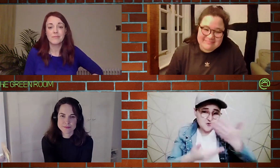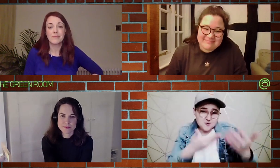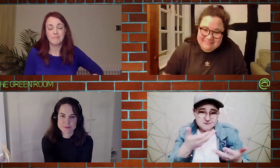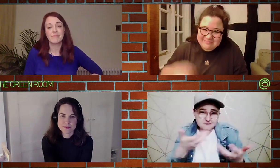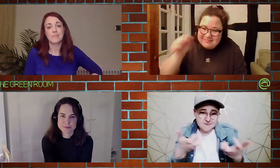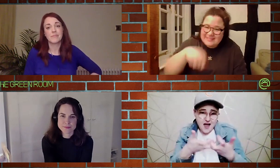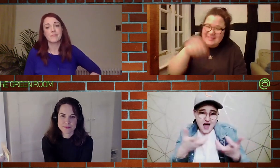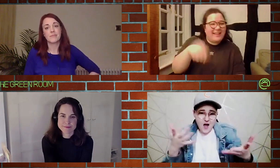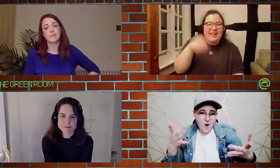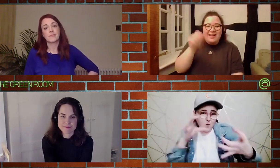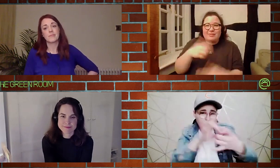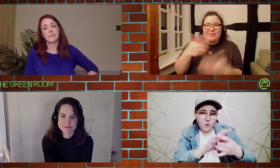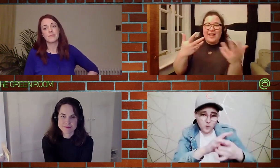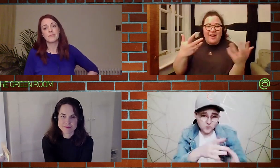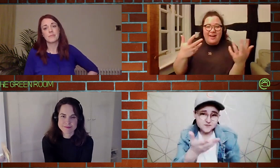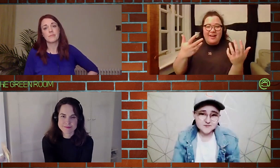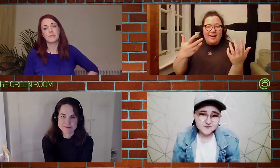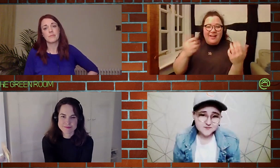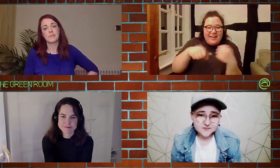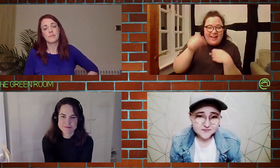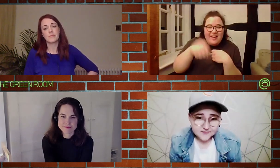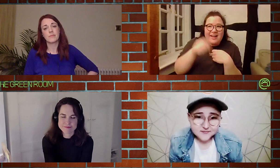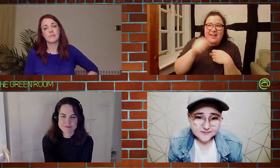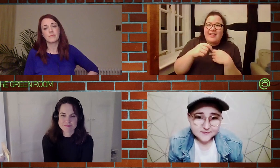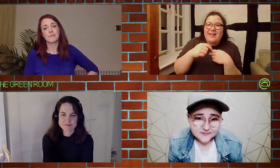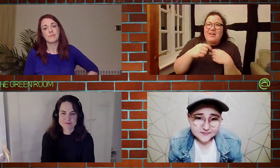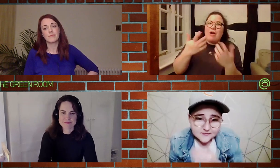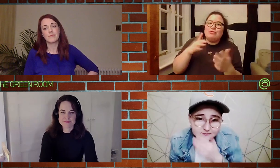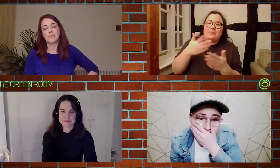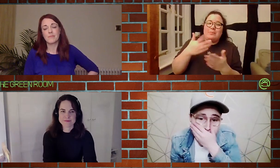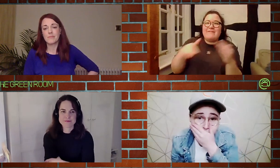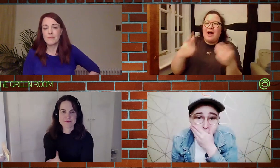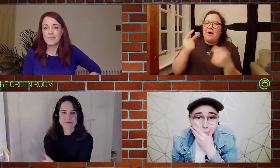So yeah it was great. Bea talk about how it worked.